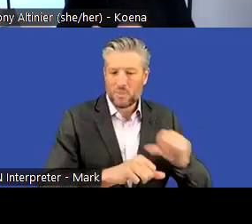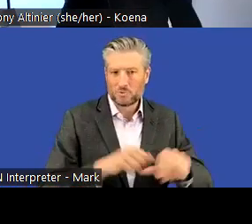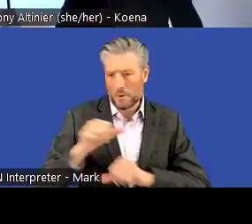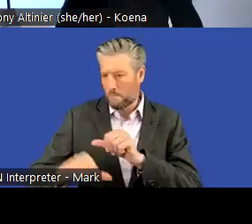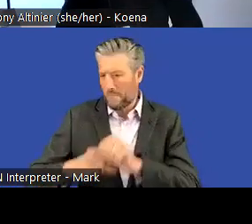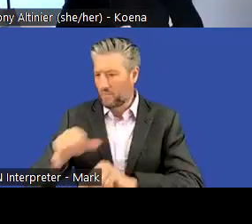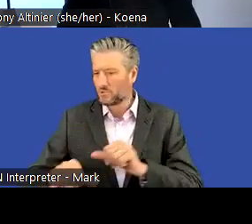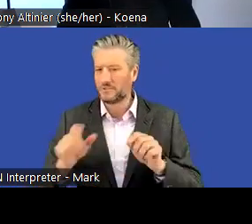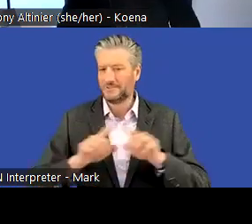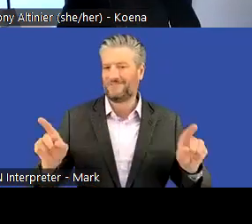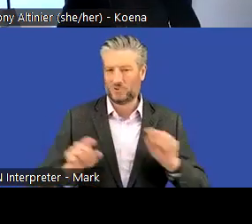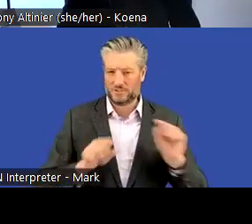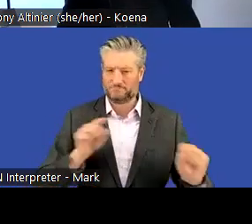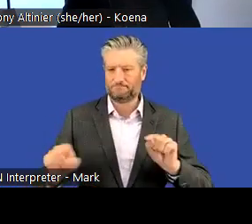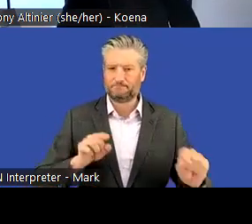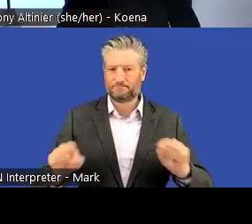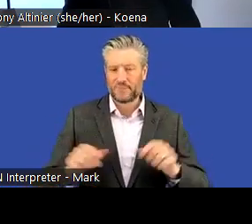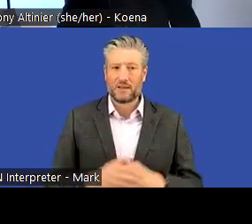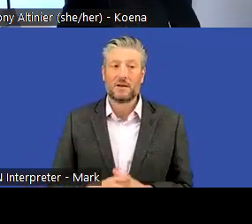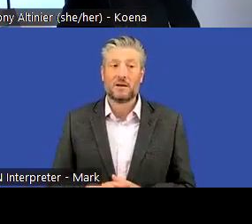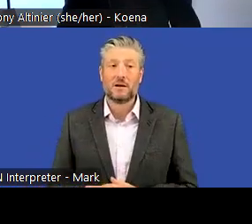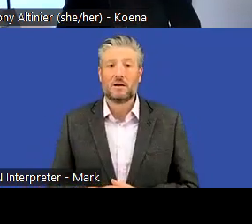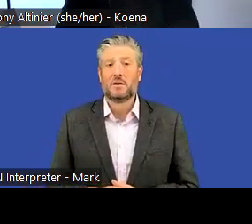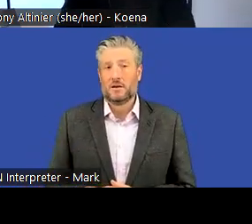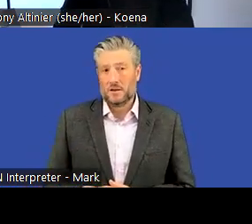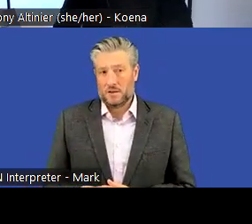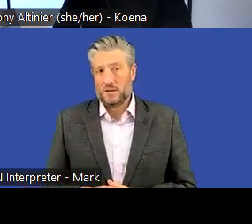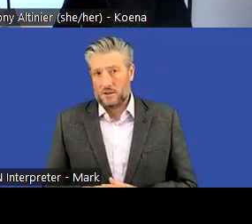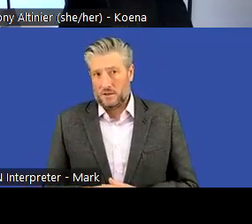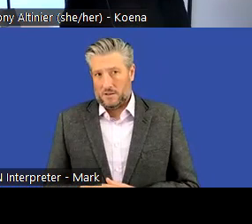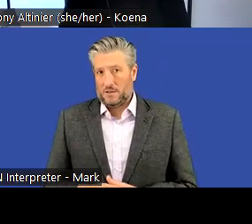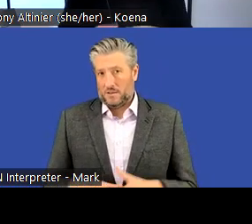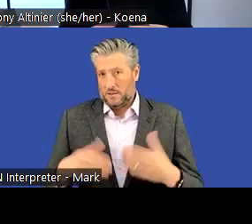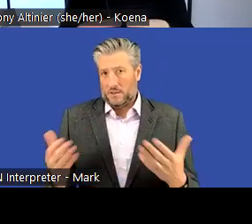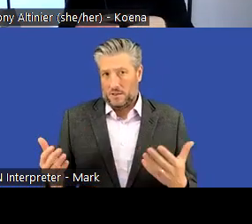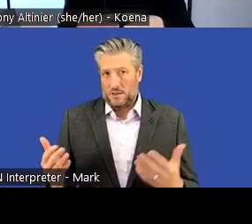So we have something called (non-English language).